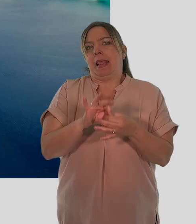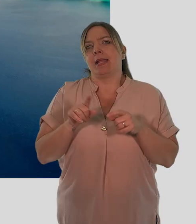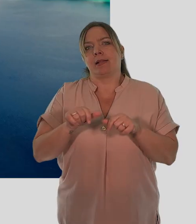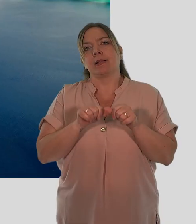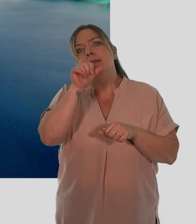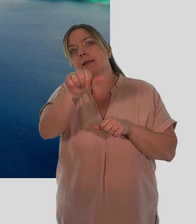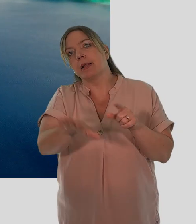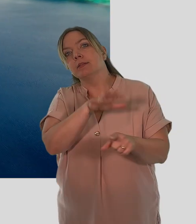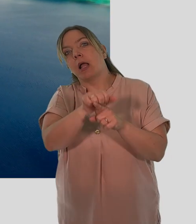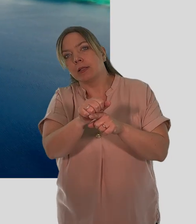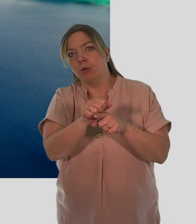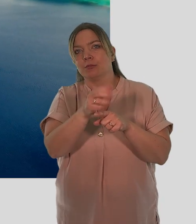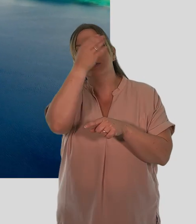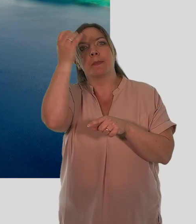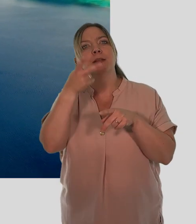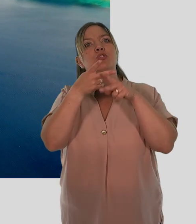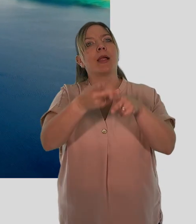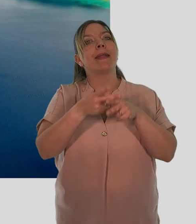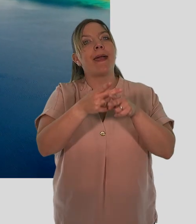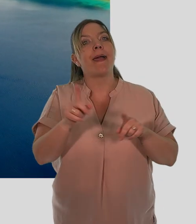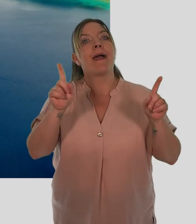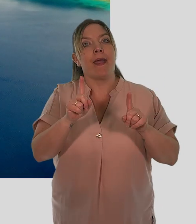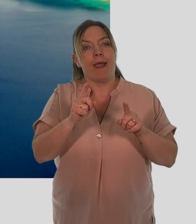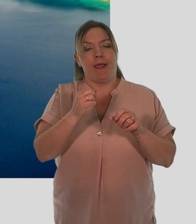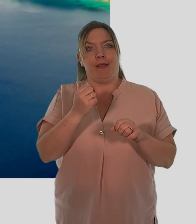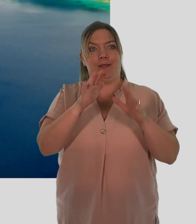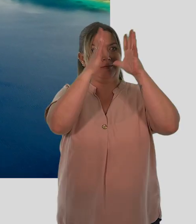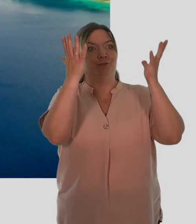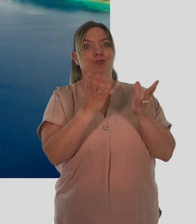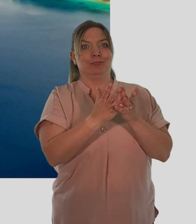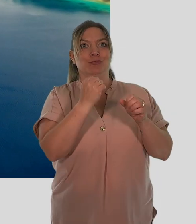while in countries like the Solomon Islands or the Philippines,